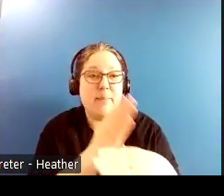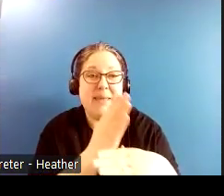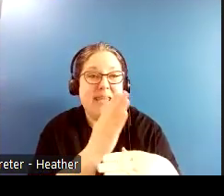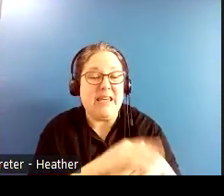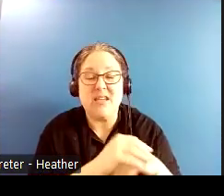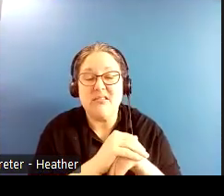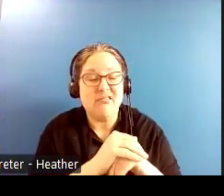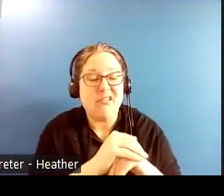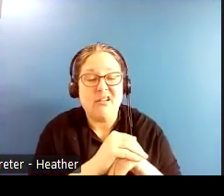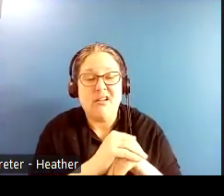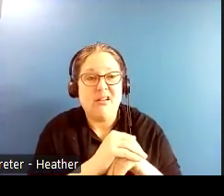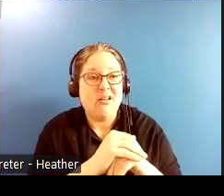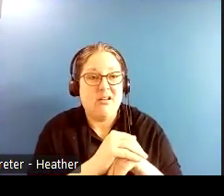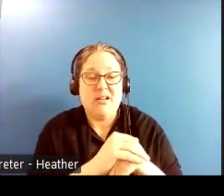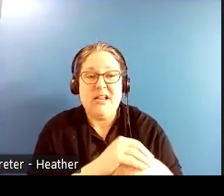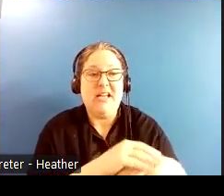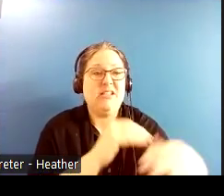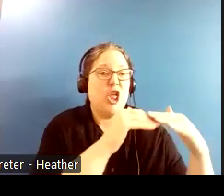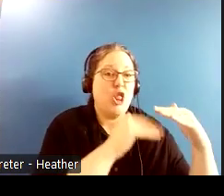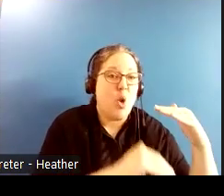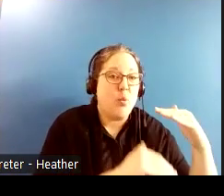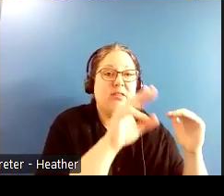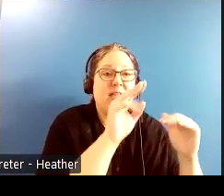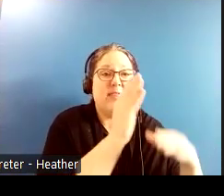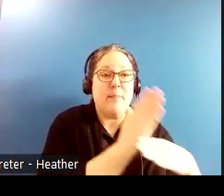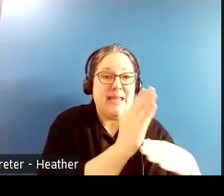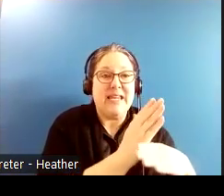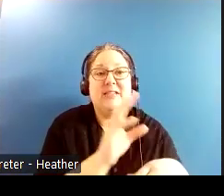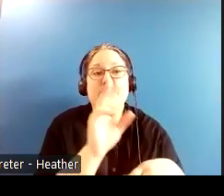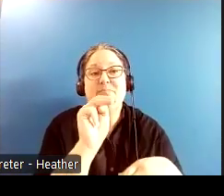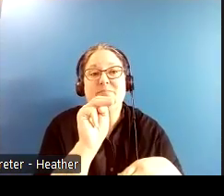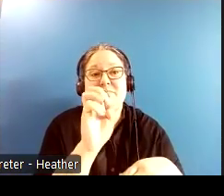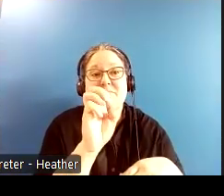than the mean, median, and mode. It's lower than what would eventually be called the mid-range. Um